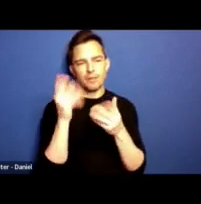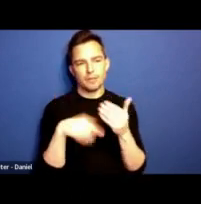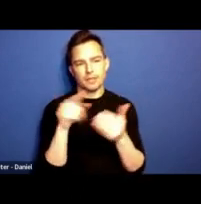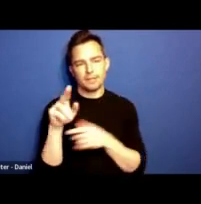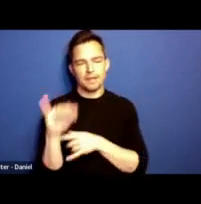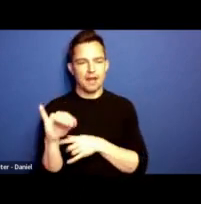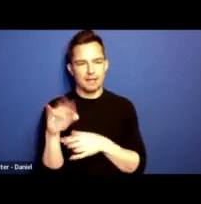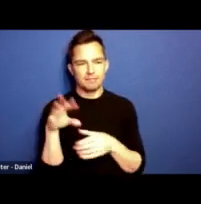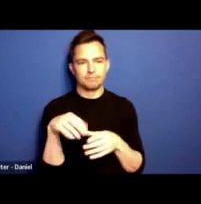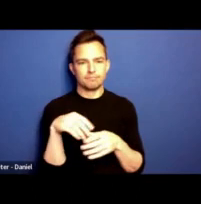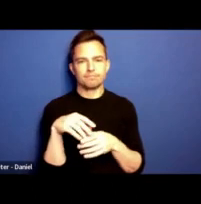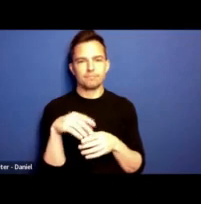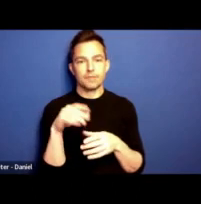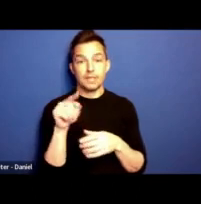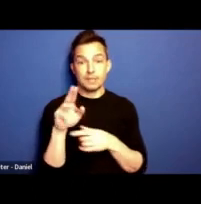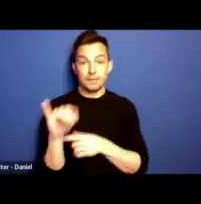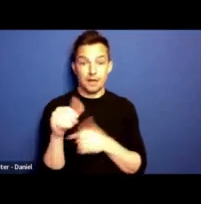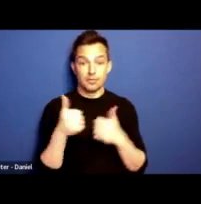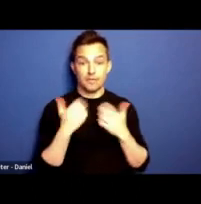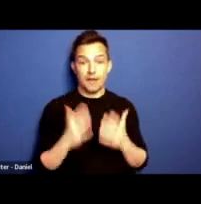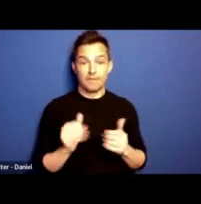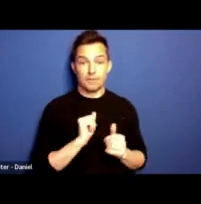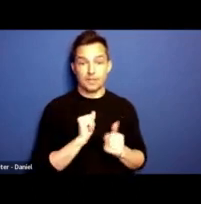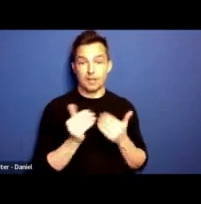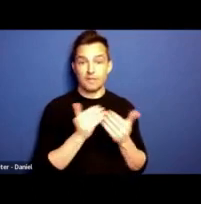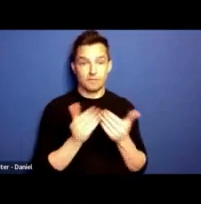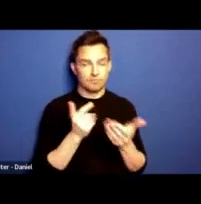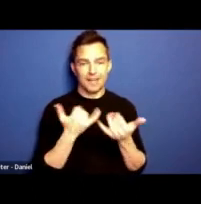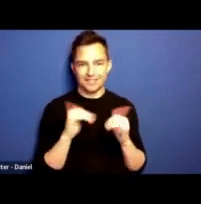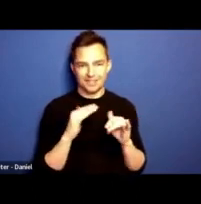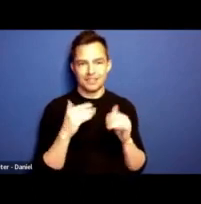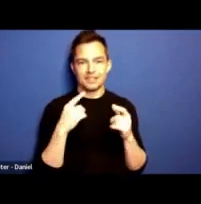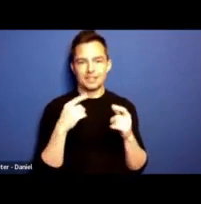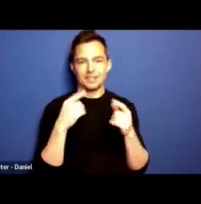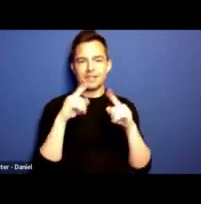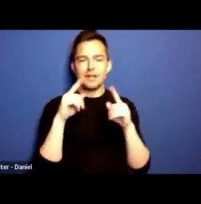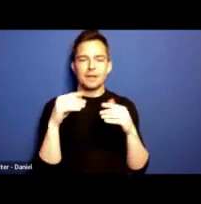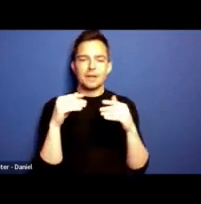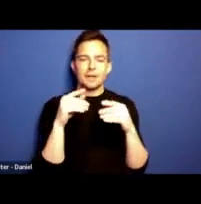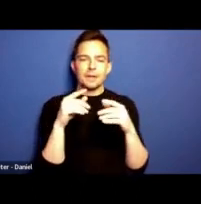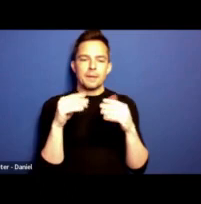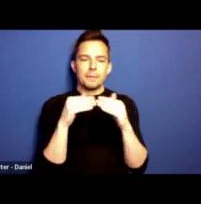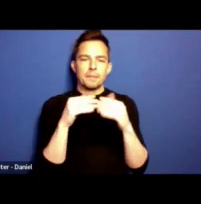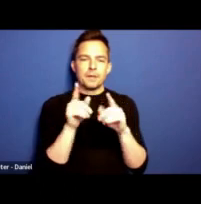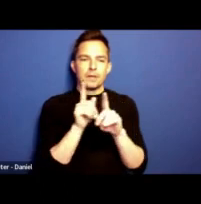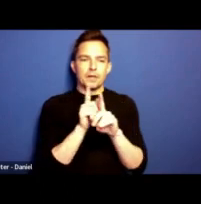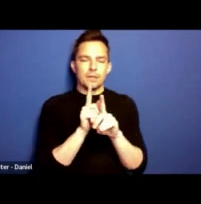though I'm a TBI survivor, I still am an effective mental health peer advocate. Because of my experiences in the mental